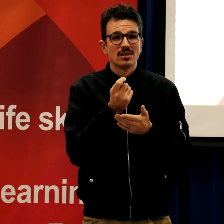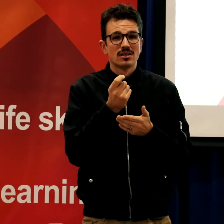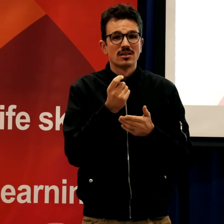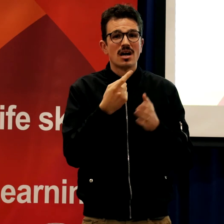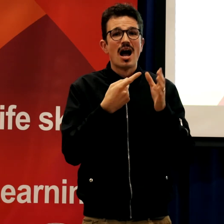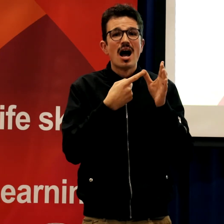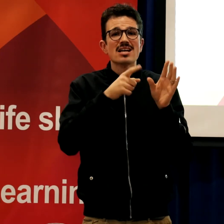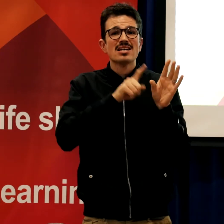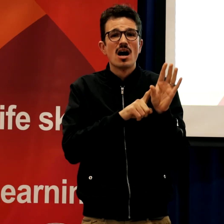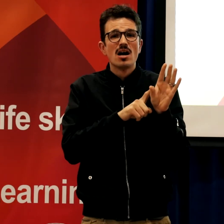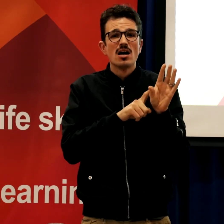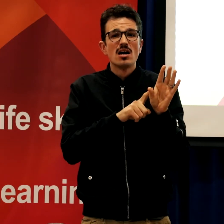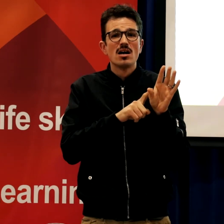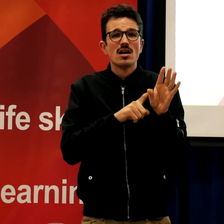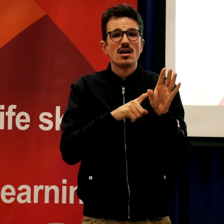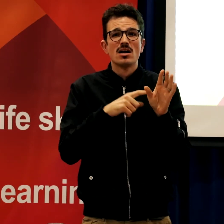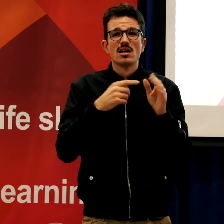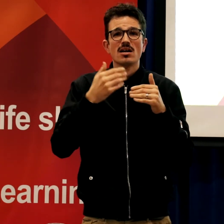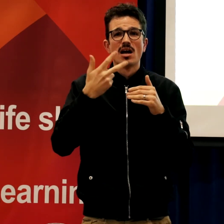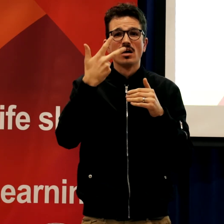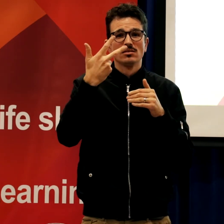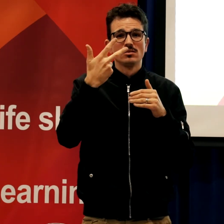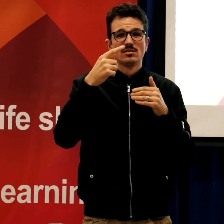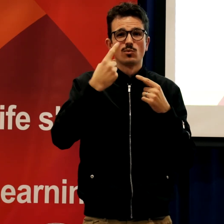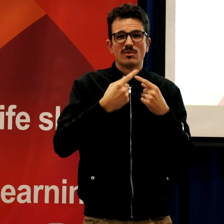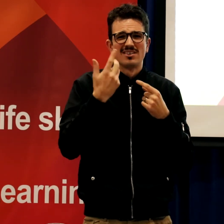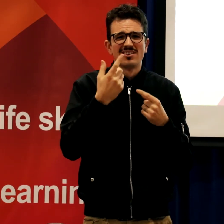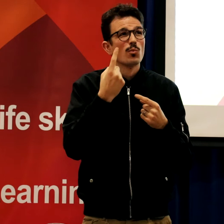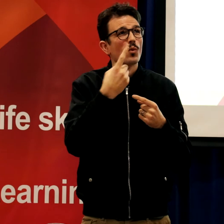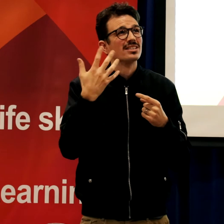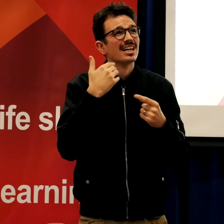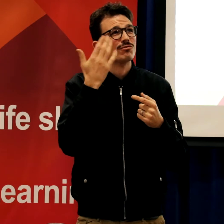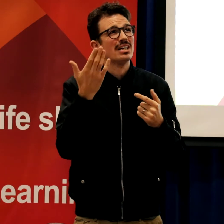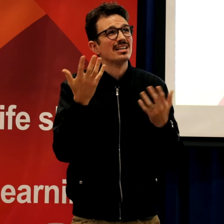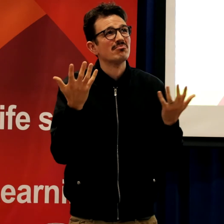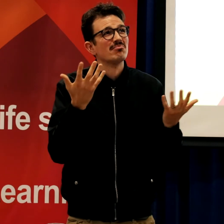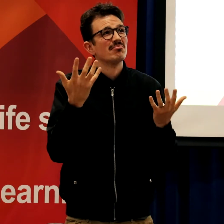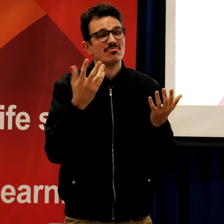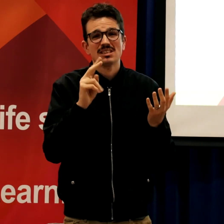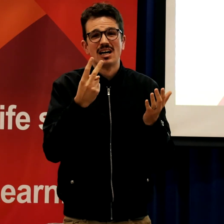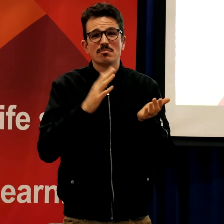just to cover eight speech therapy classes a year. Eight.